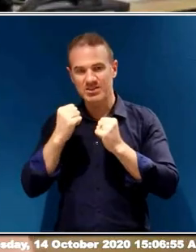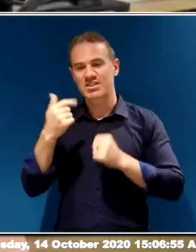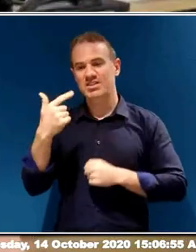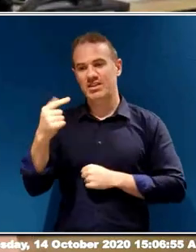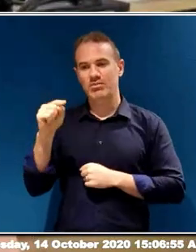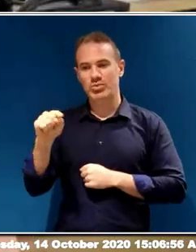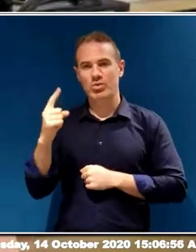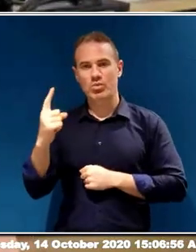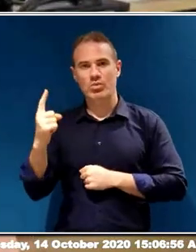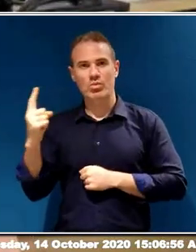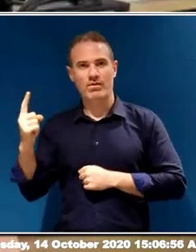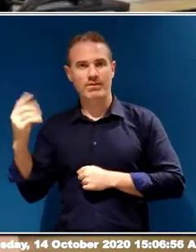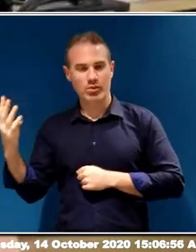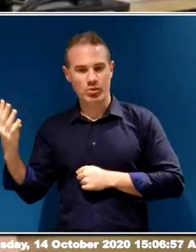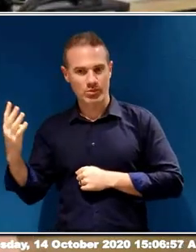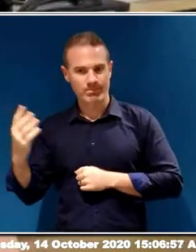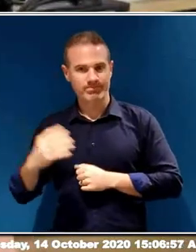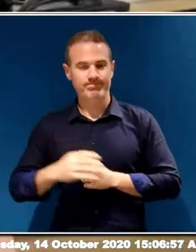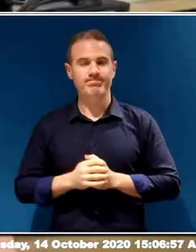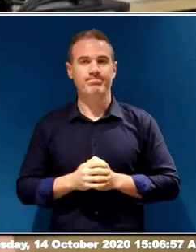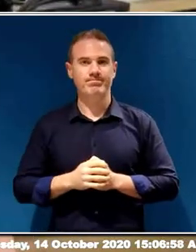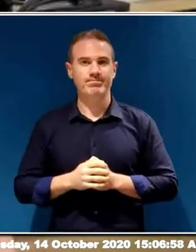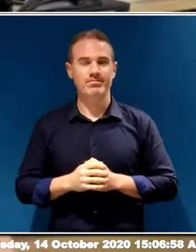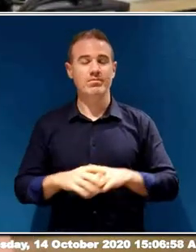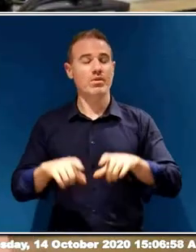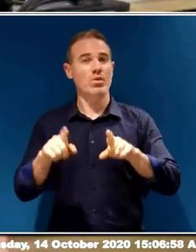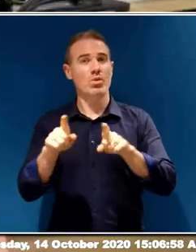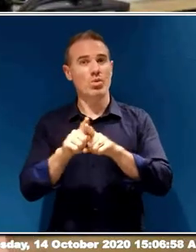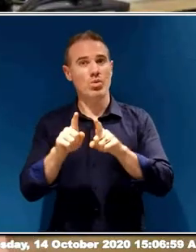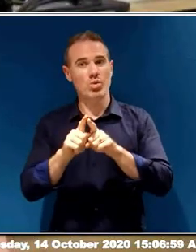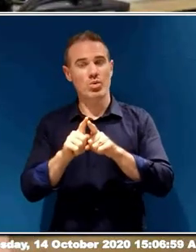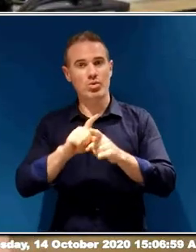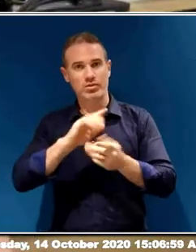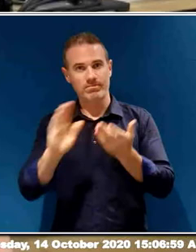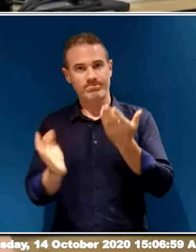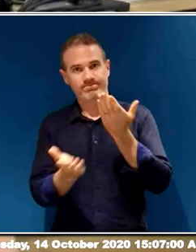You will find material annexed to that statement in Tender Bundle Part D,